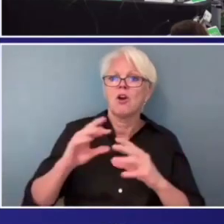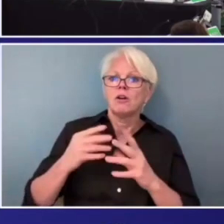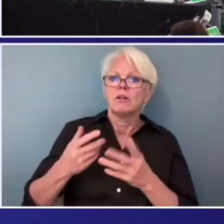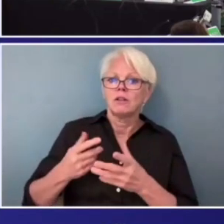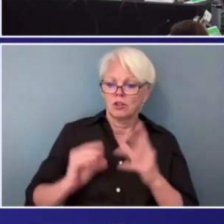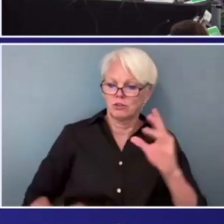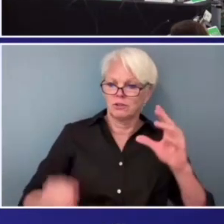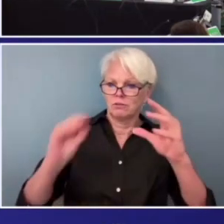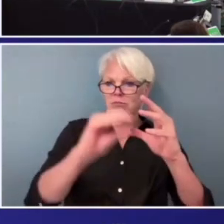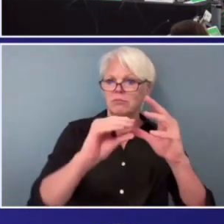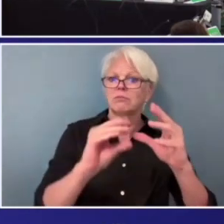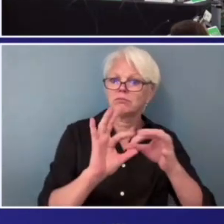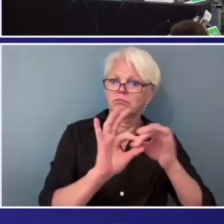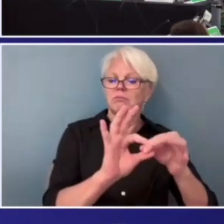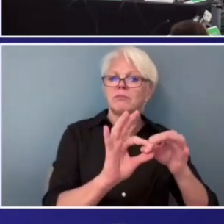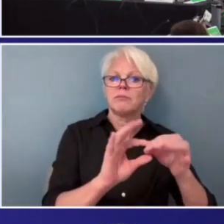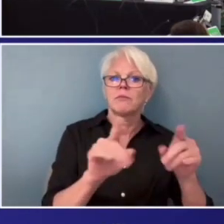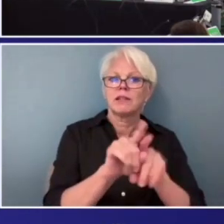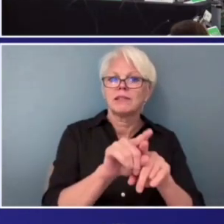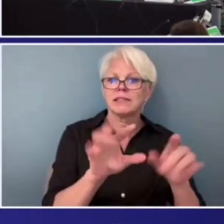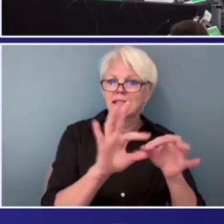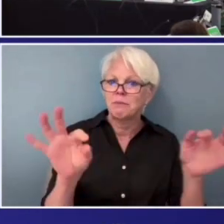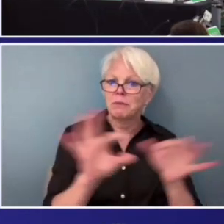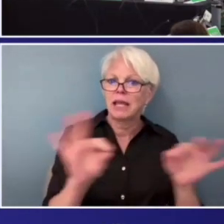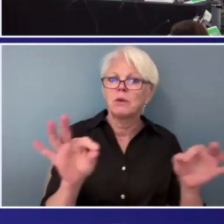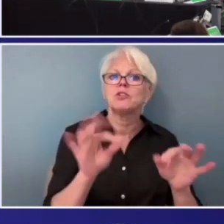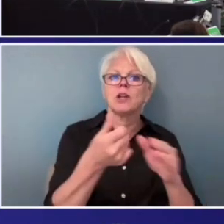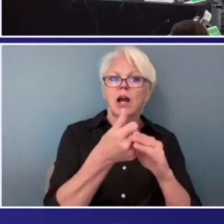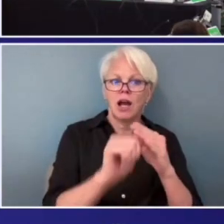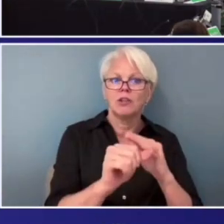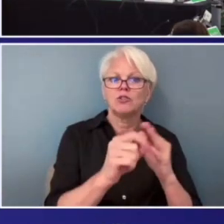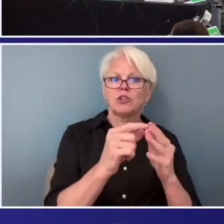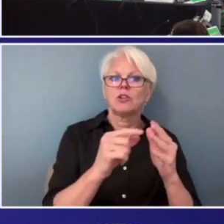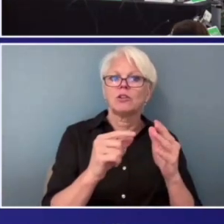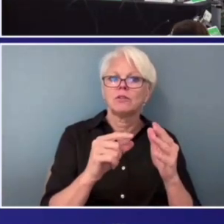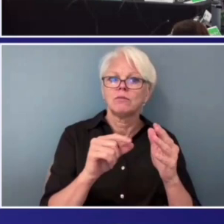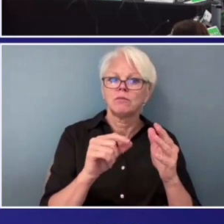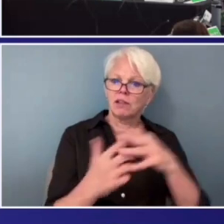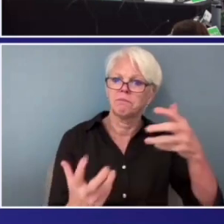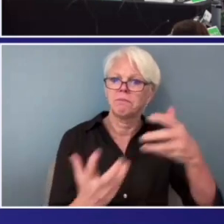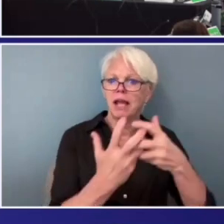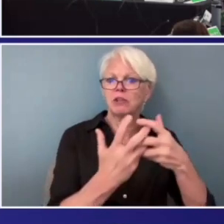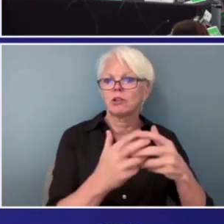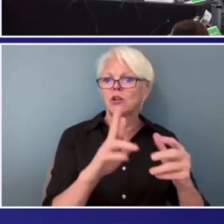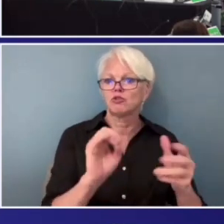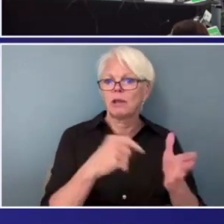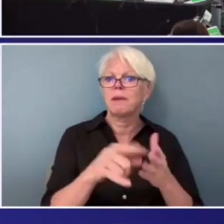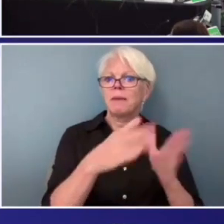provisions, the same language, underneath those respective repayment plans. So it looks like it's a lot of red